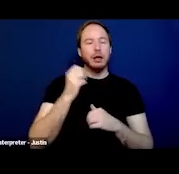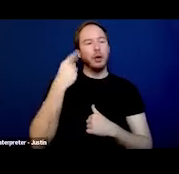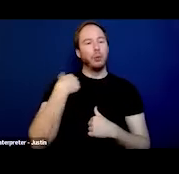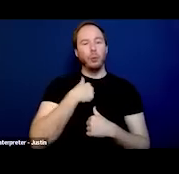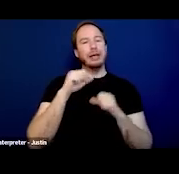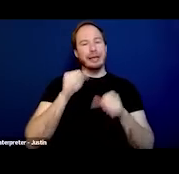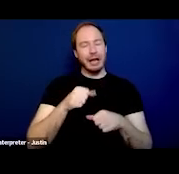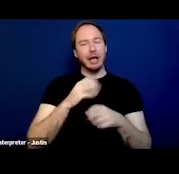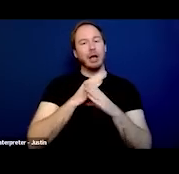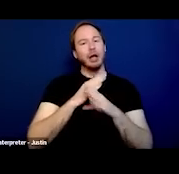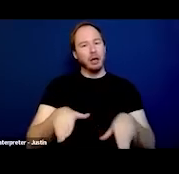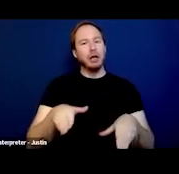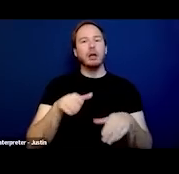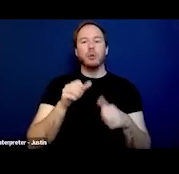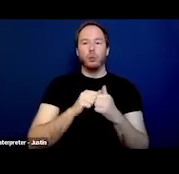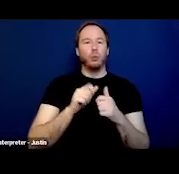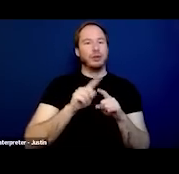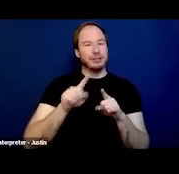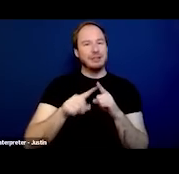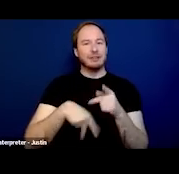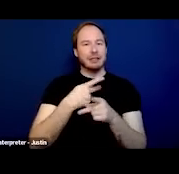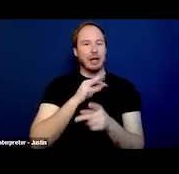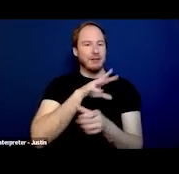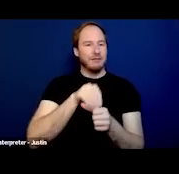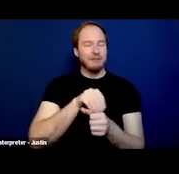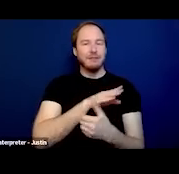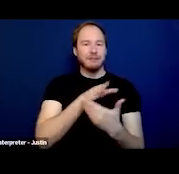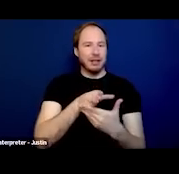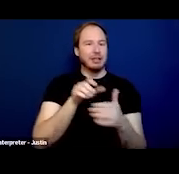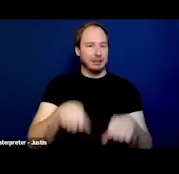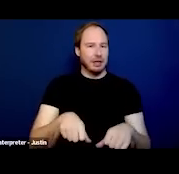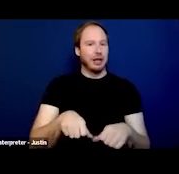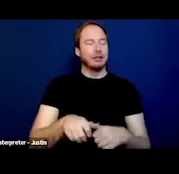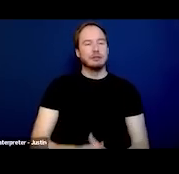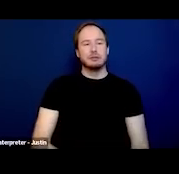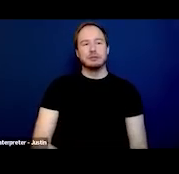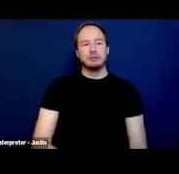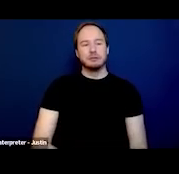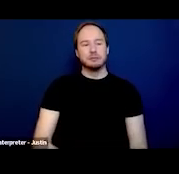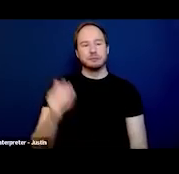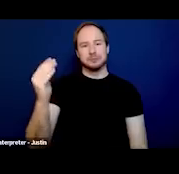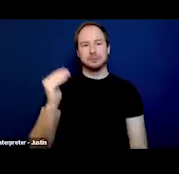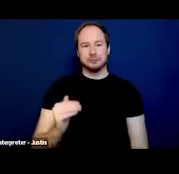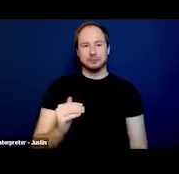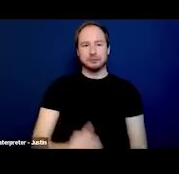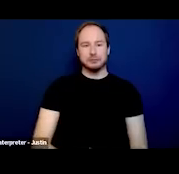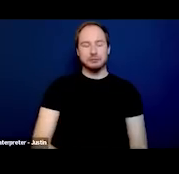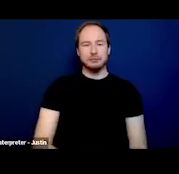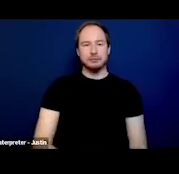that can address both mental health and structural needs for this population. Okay, next slide, please, Vanessa.